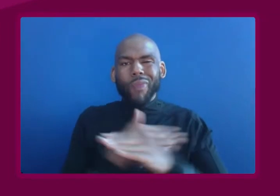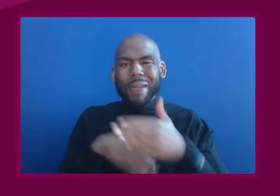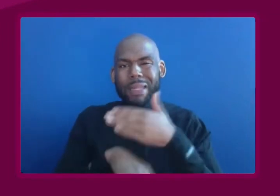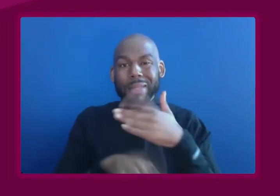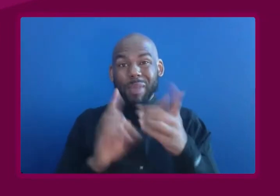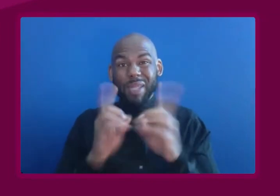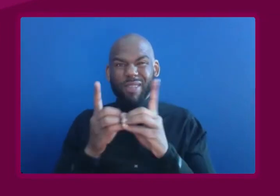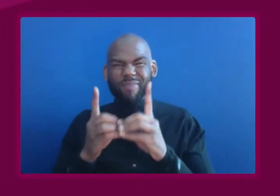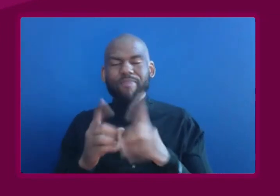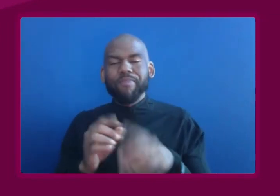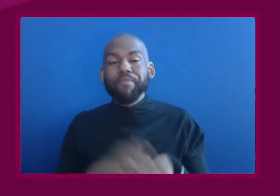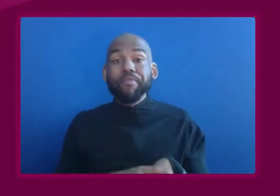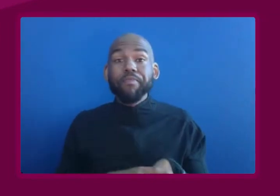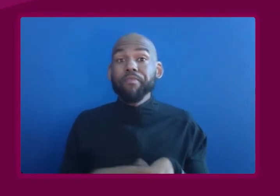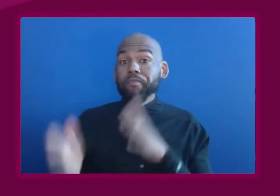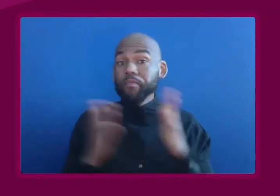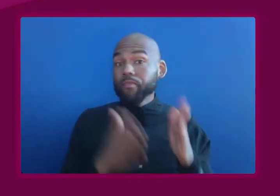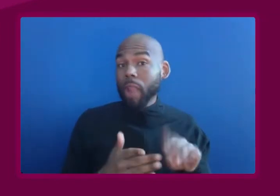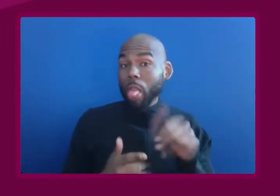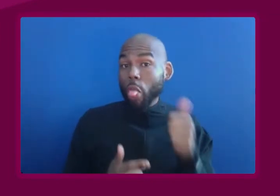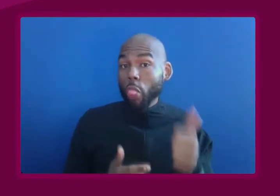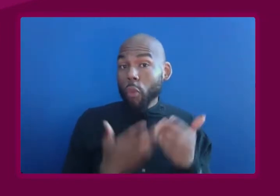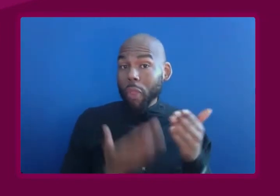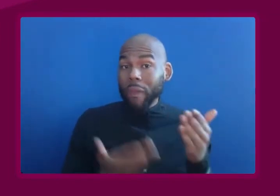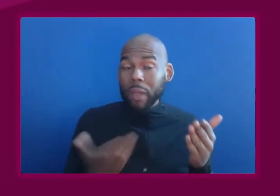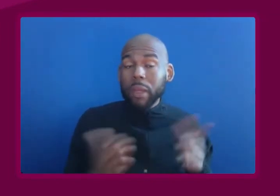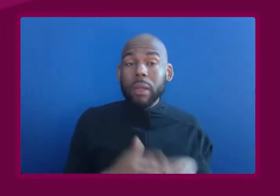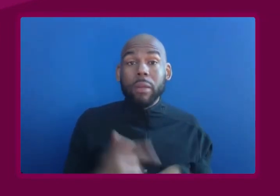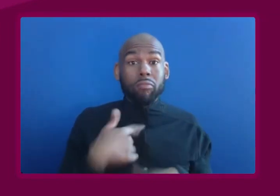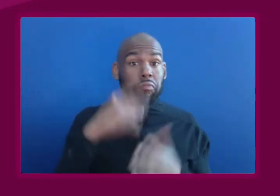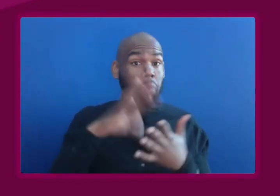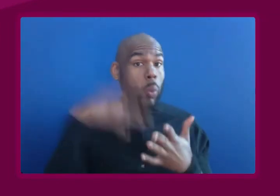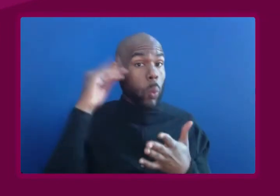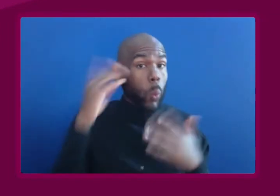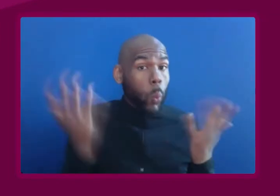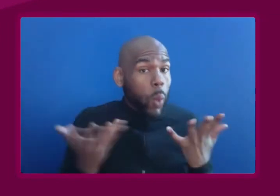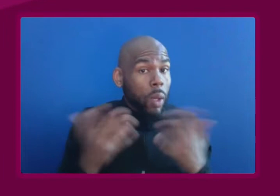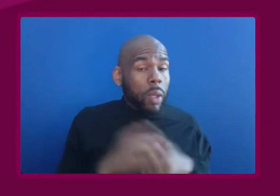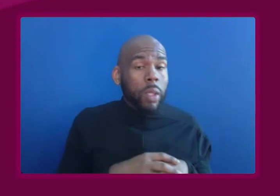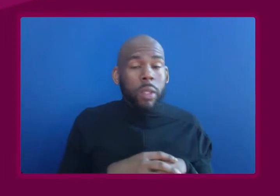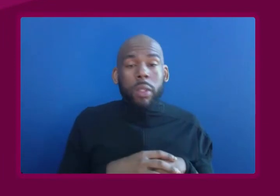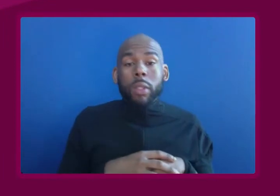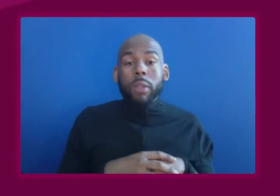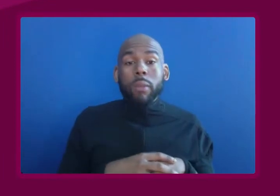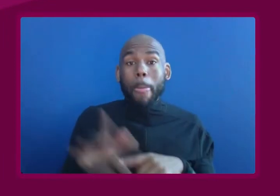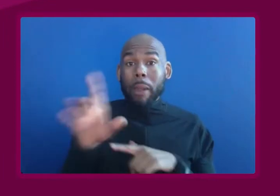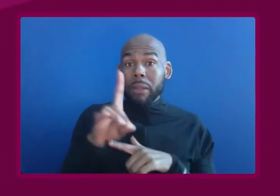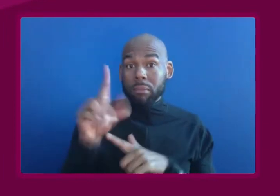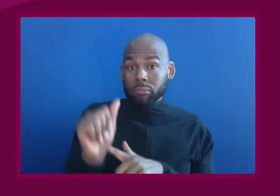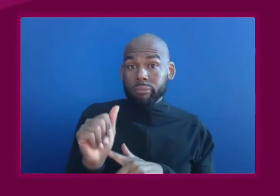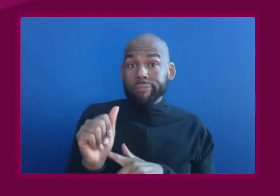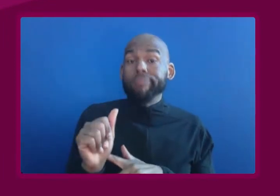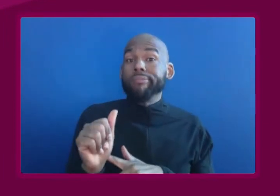Miguel Quiñones: The other thing that I learned is that disability